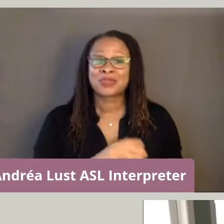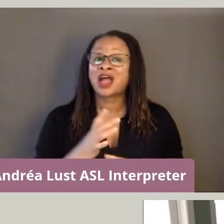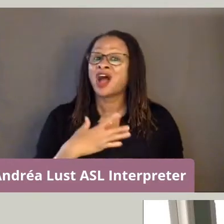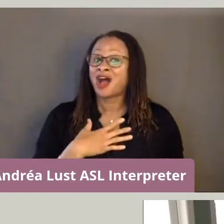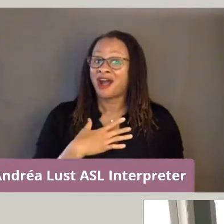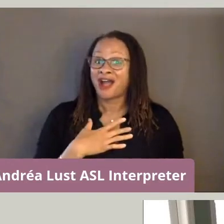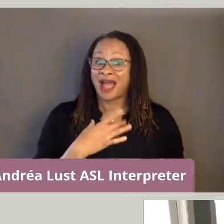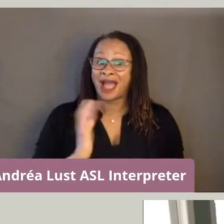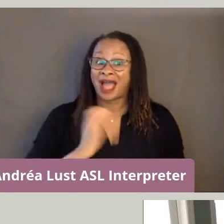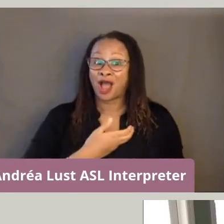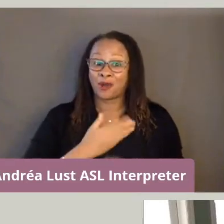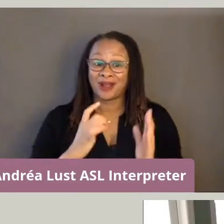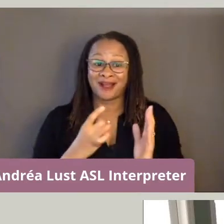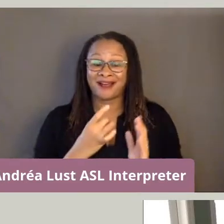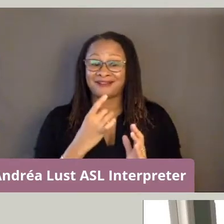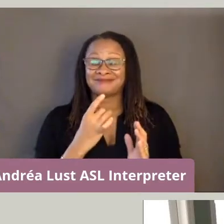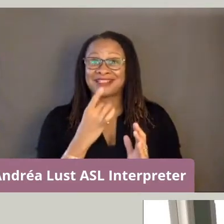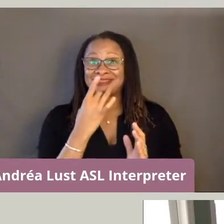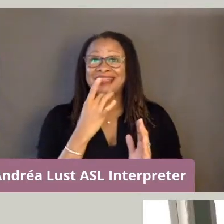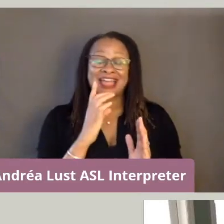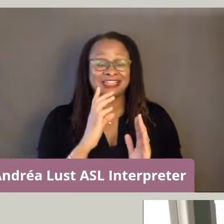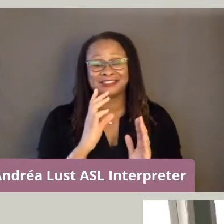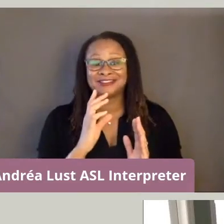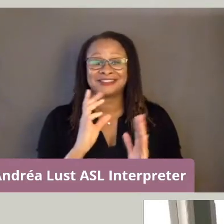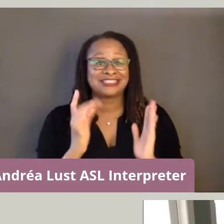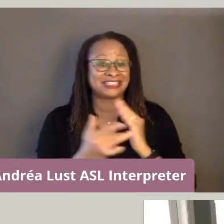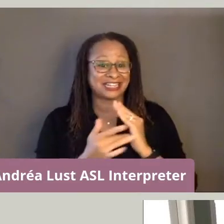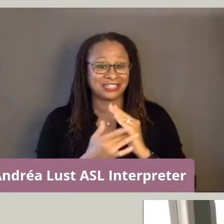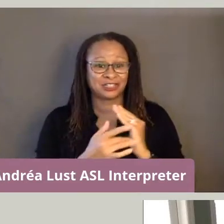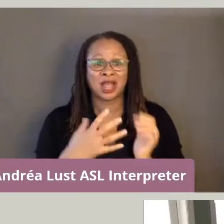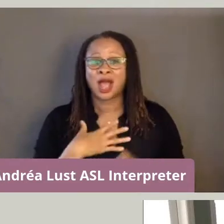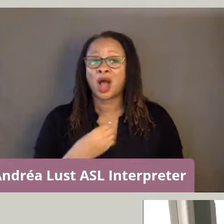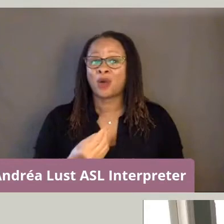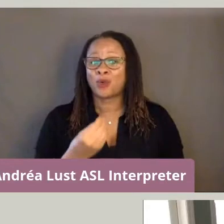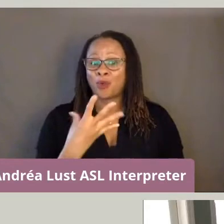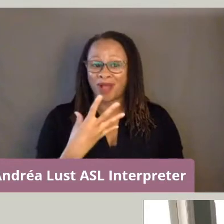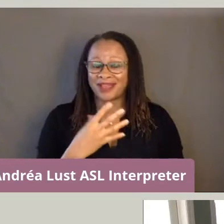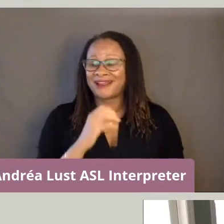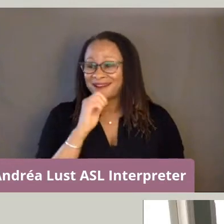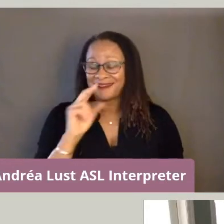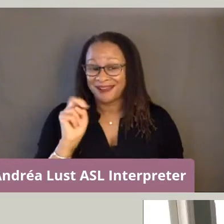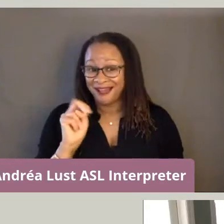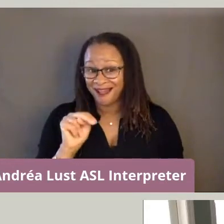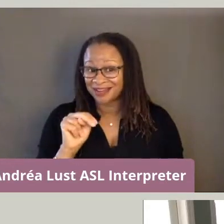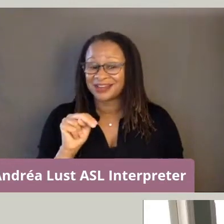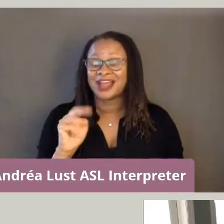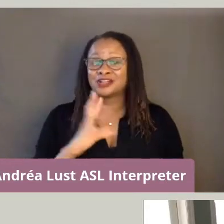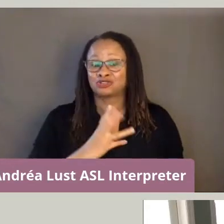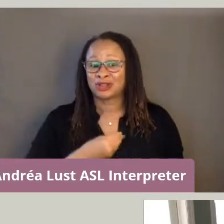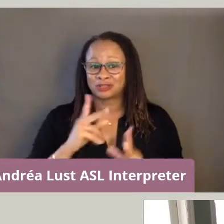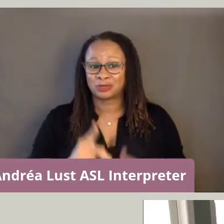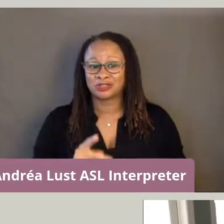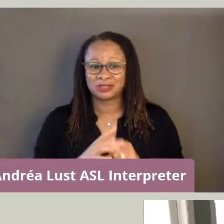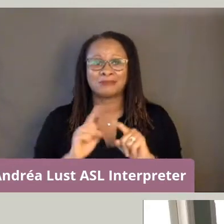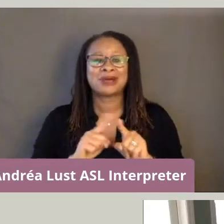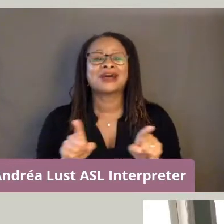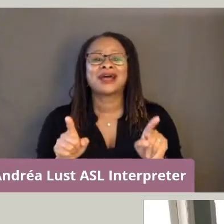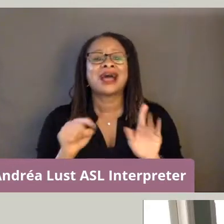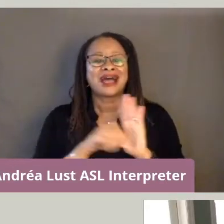a White non-trans queer woman who identifies as a trans ally but the environment and content were new to her, right?